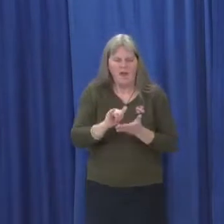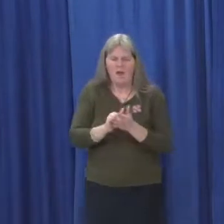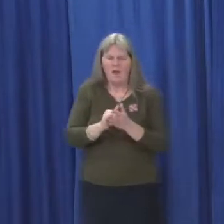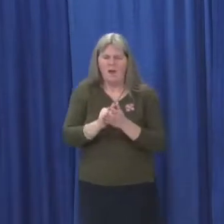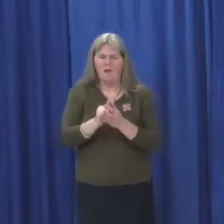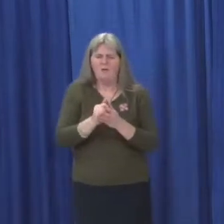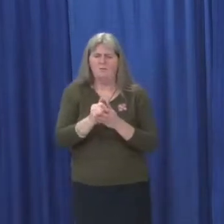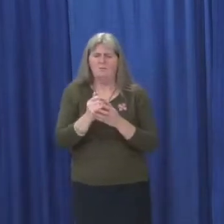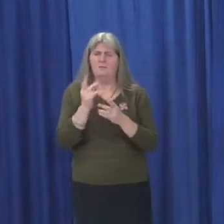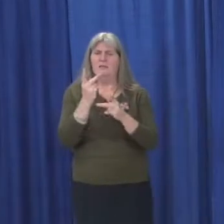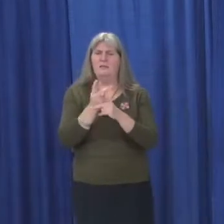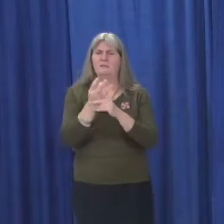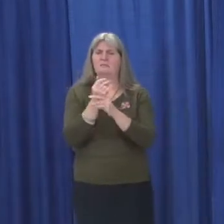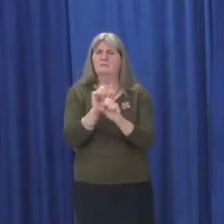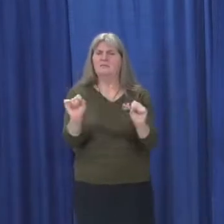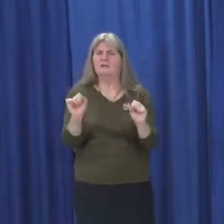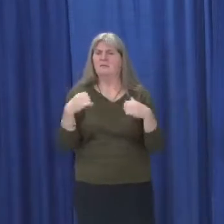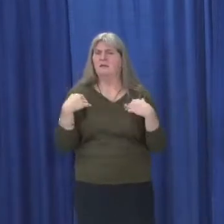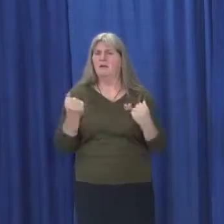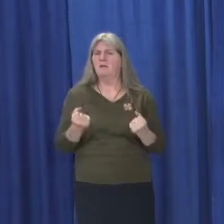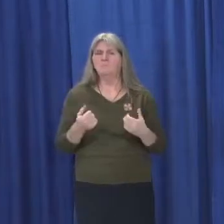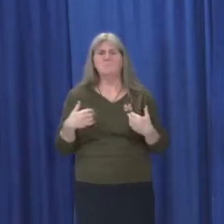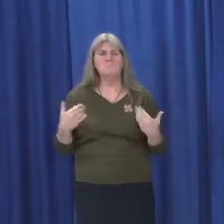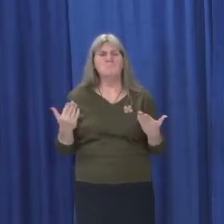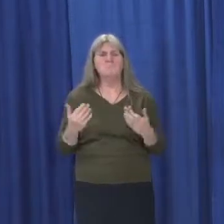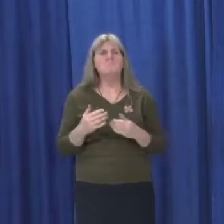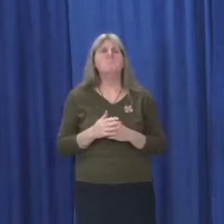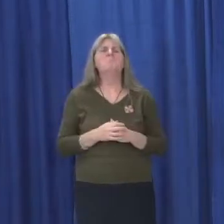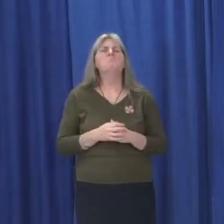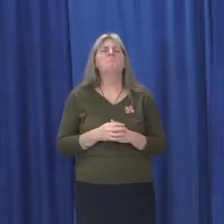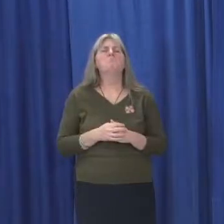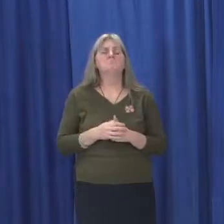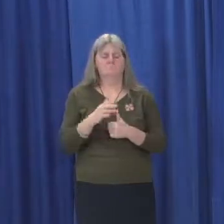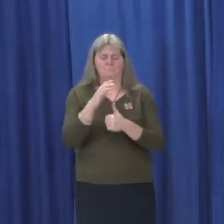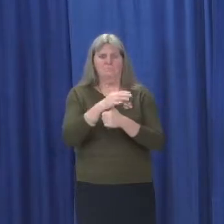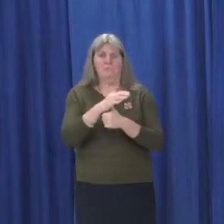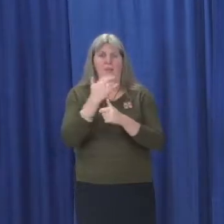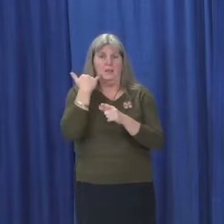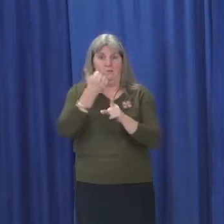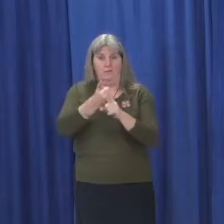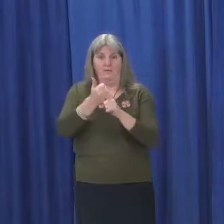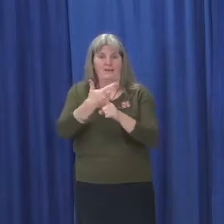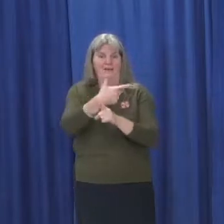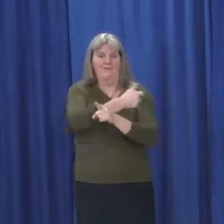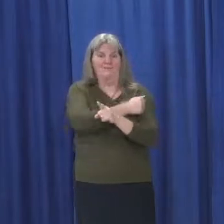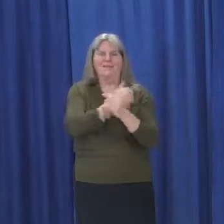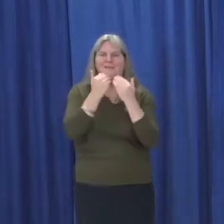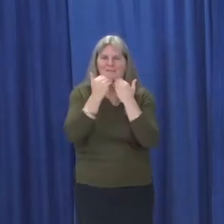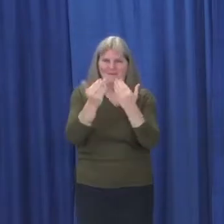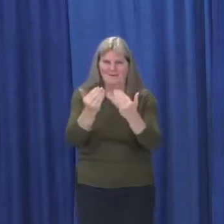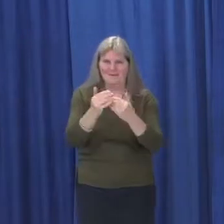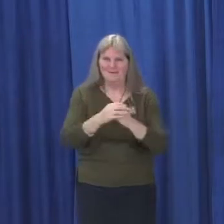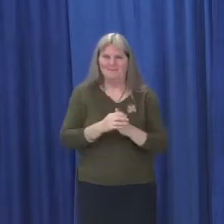stay healthy and safe, if you are vaccinated thank you and we